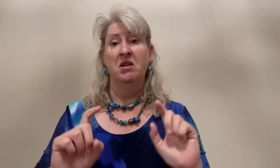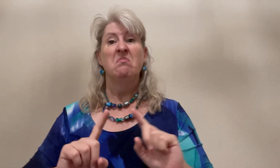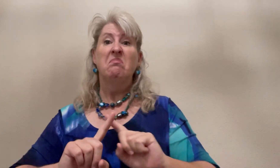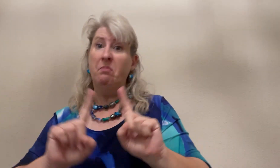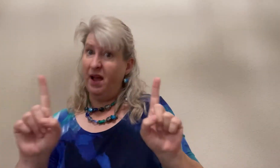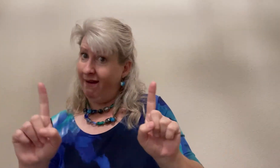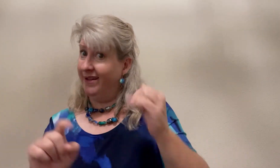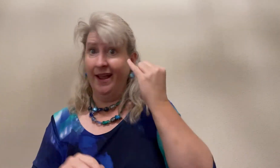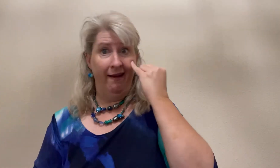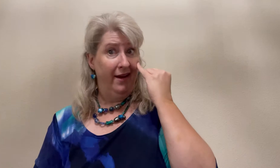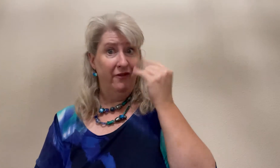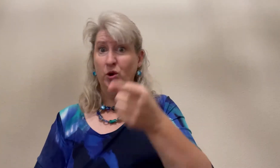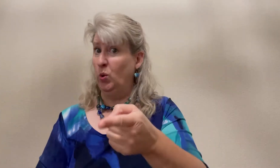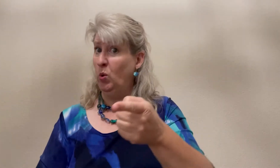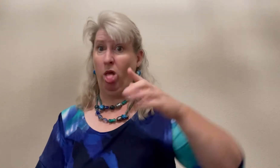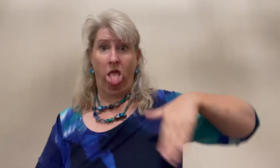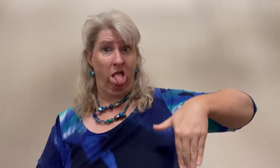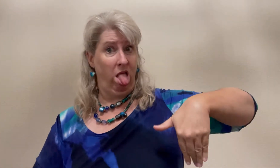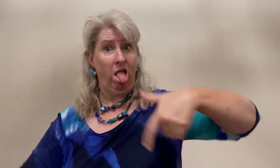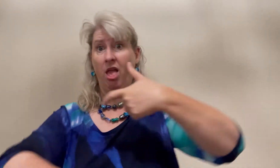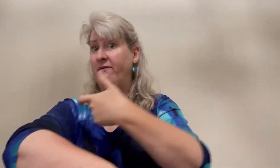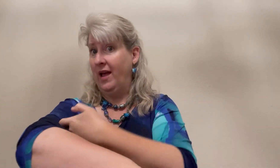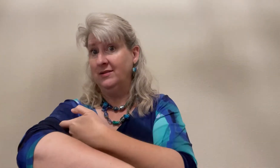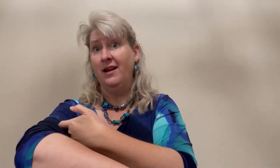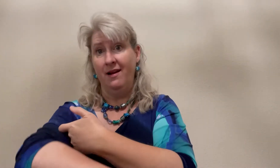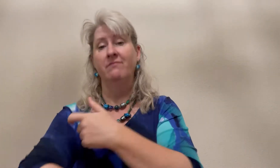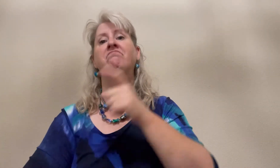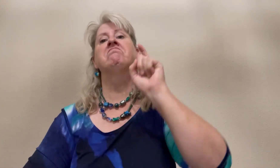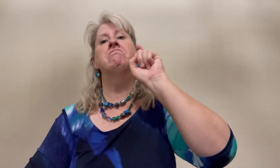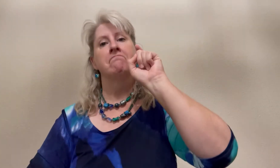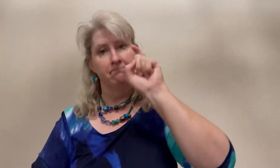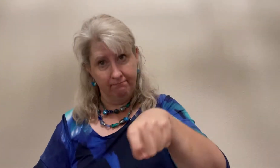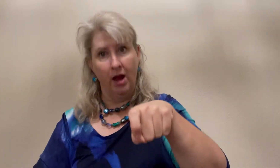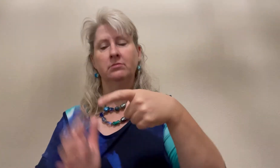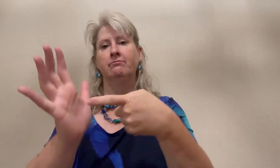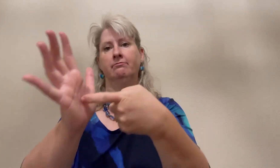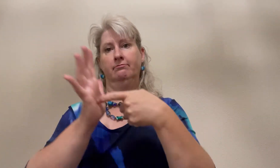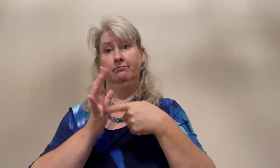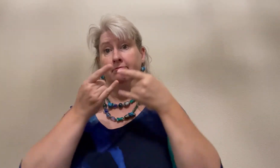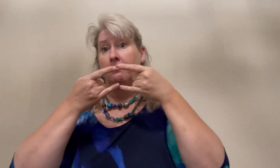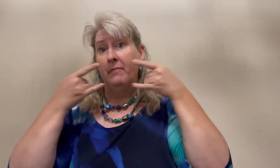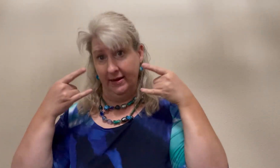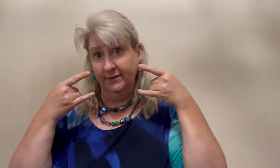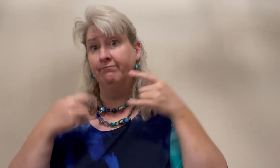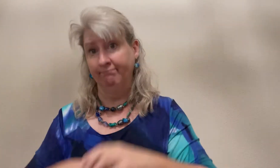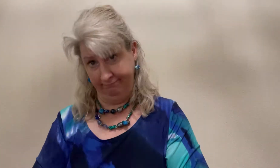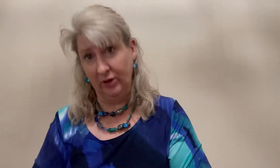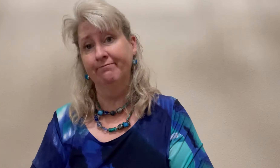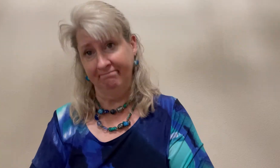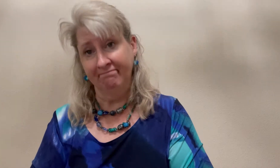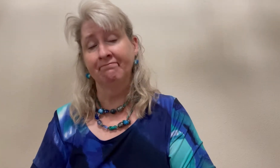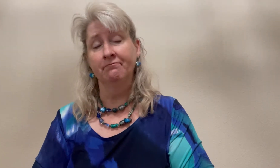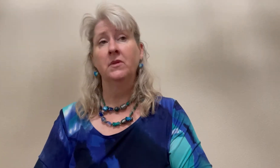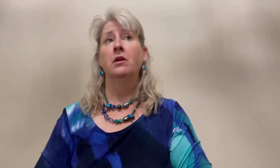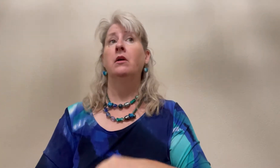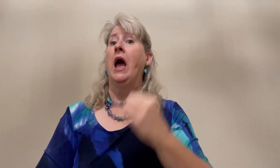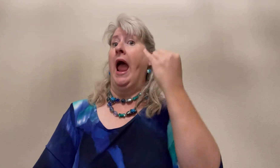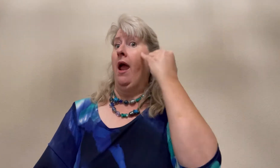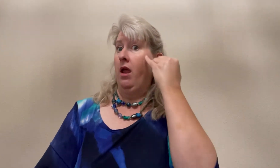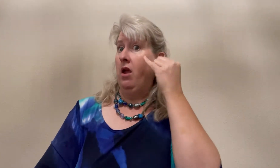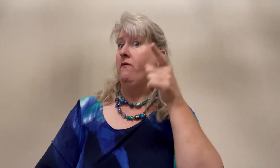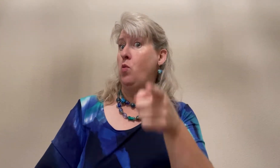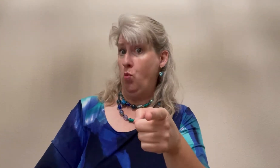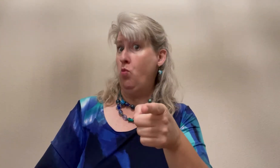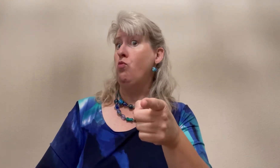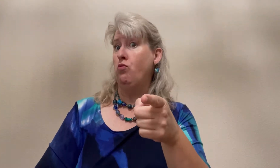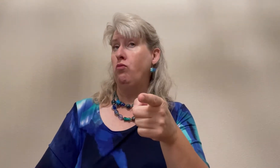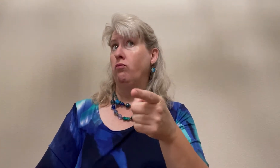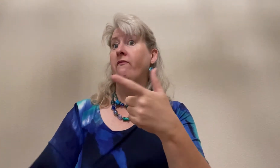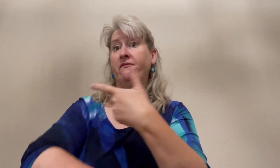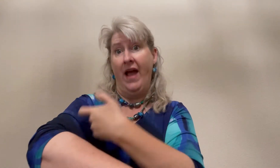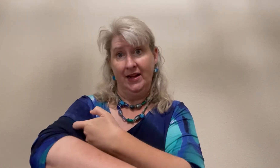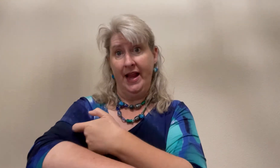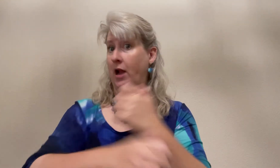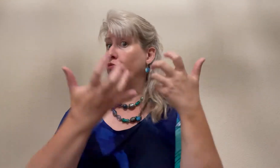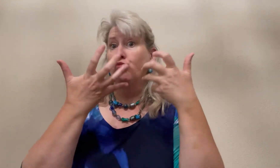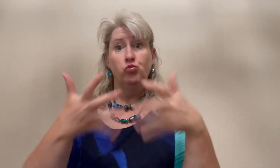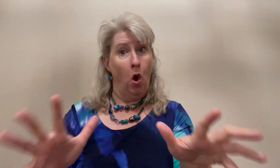But, if you are not vaccinated, you must wear a mask. If you are vaccinated and do not want